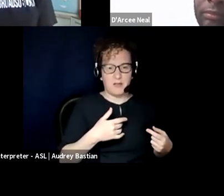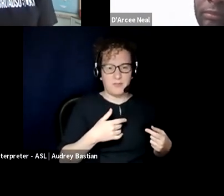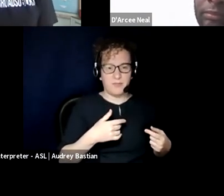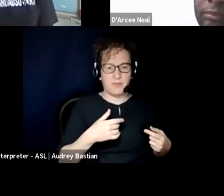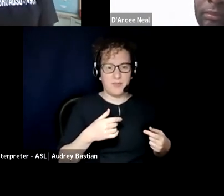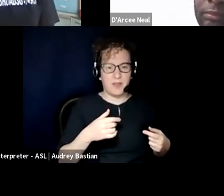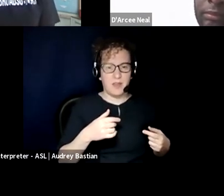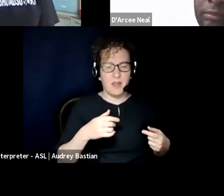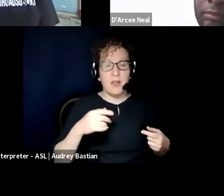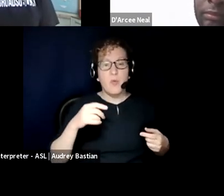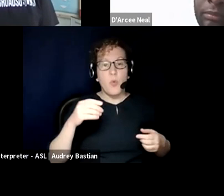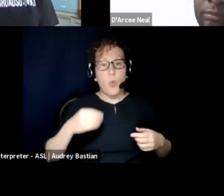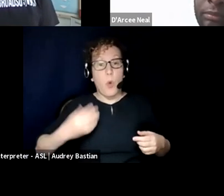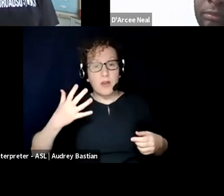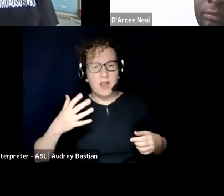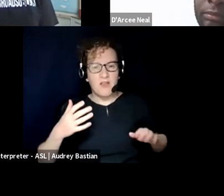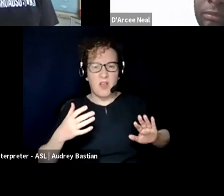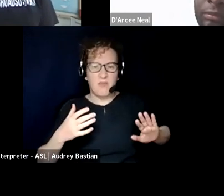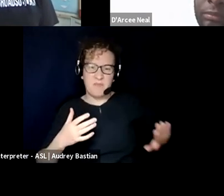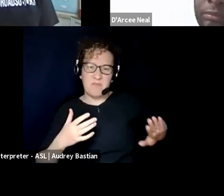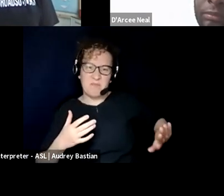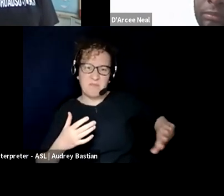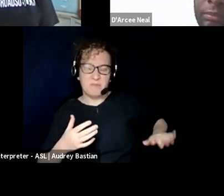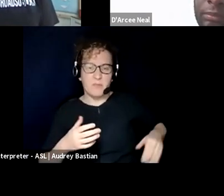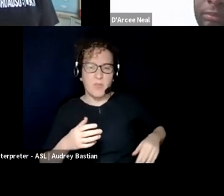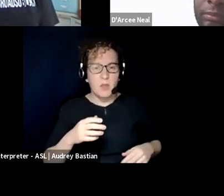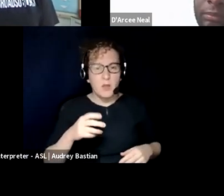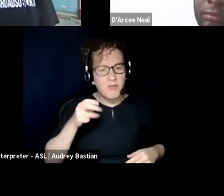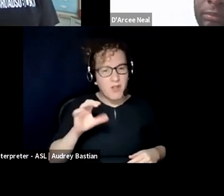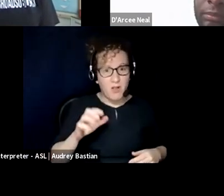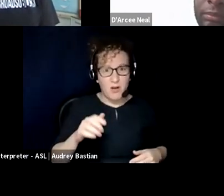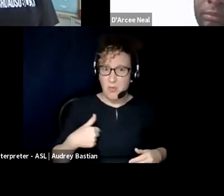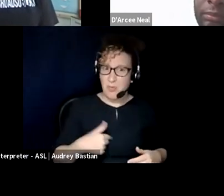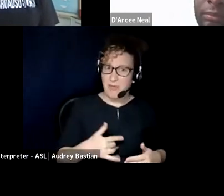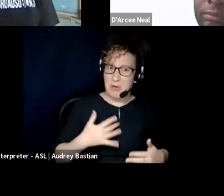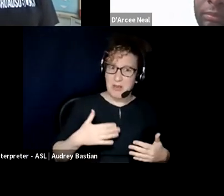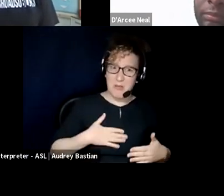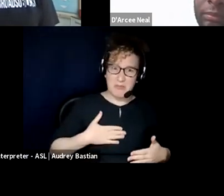people of color in the group and it was really upsetting for all of us and disheartening.